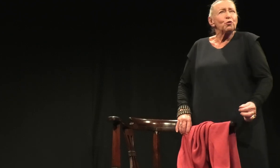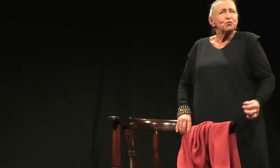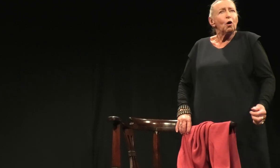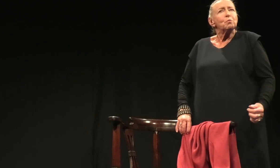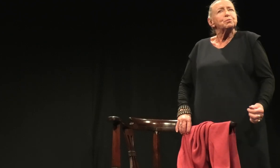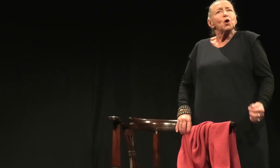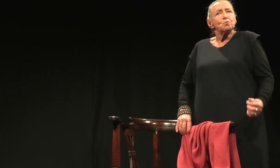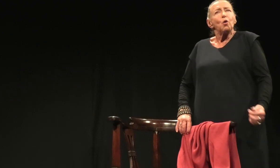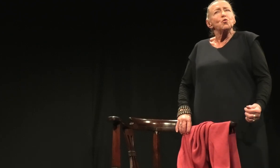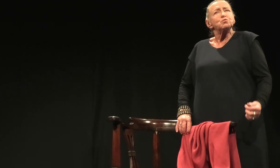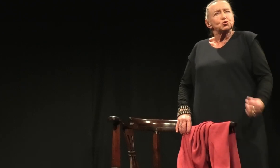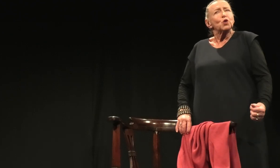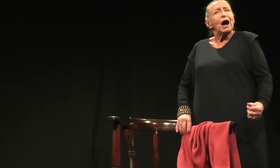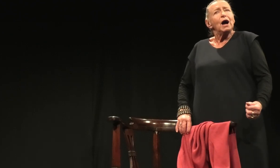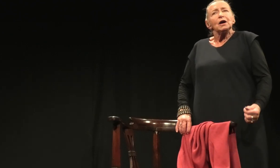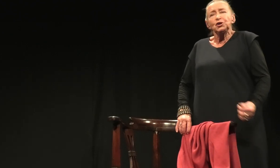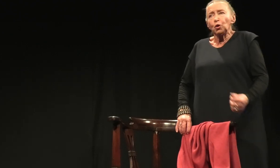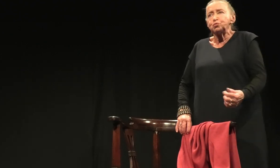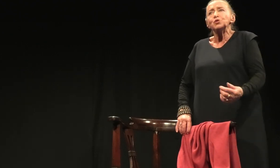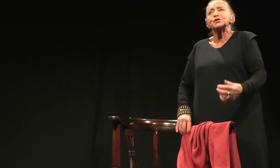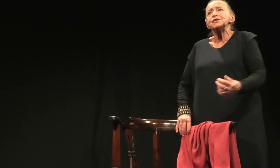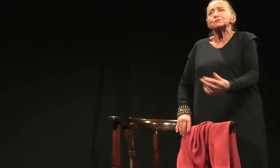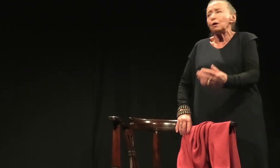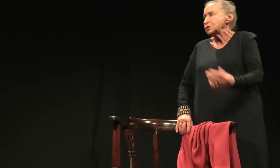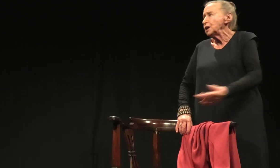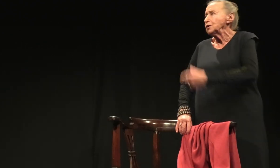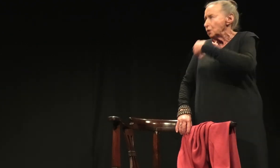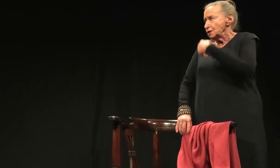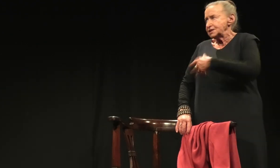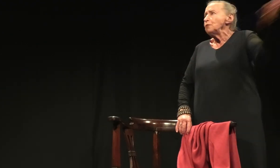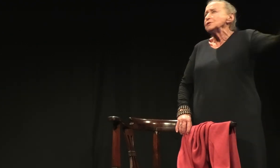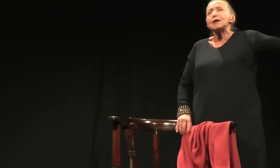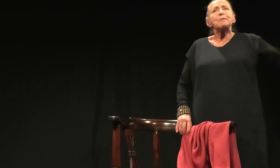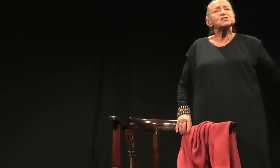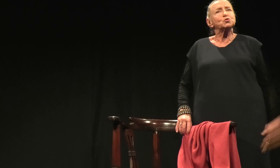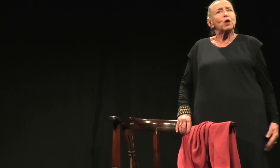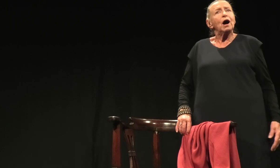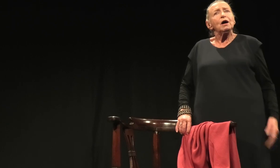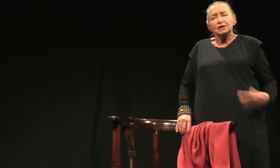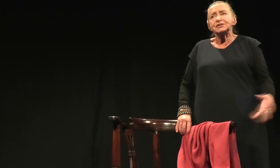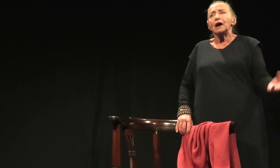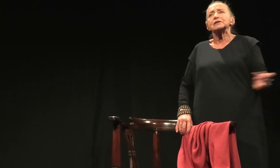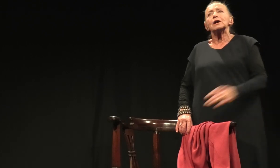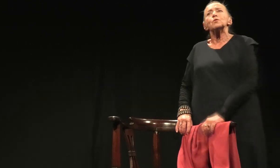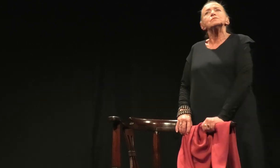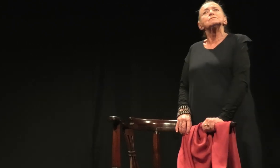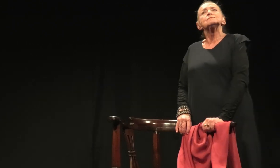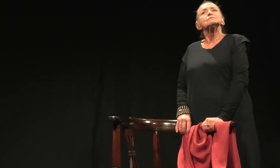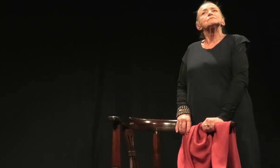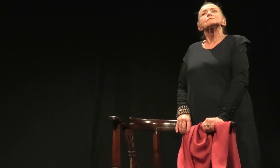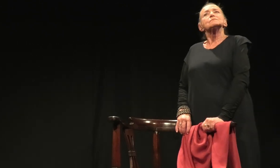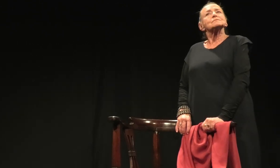and turning red, he filled the horn with all the spirit he had, it sounded;